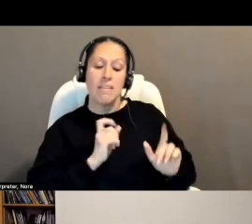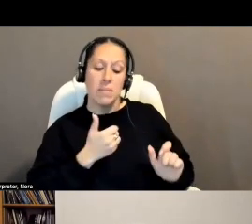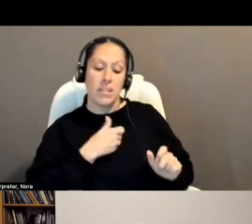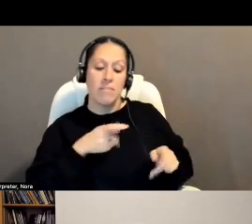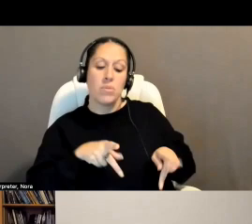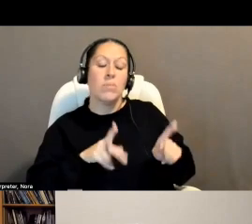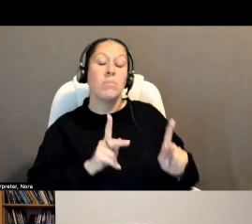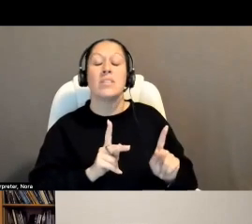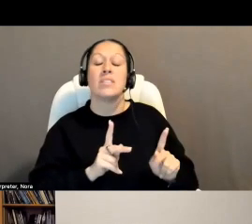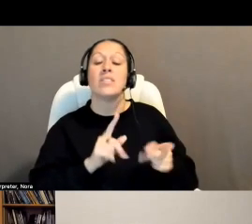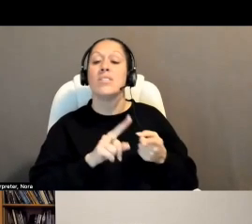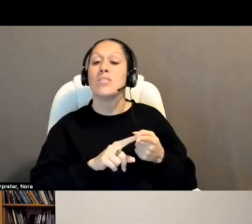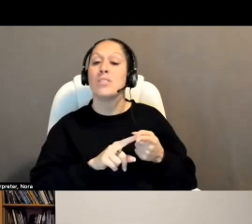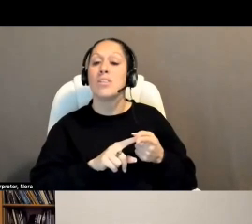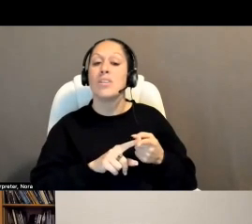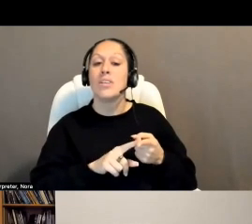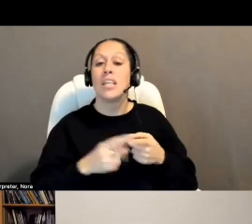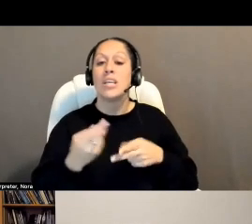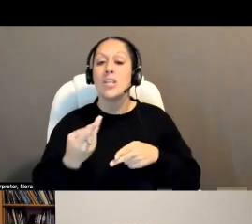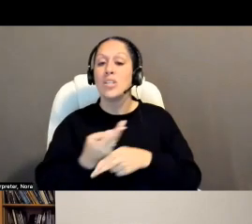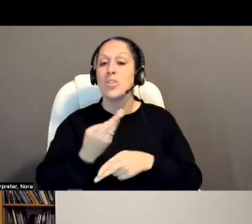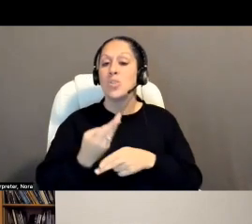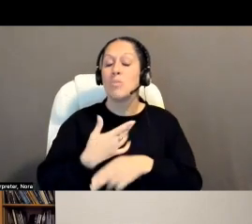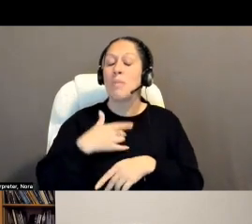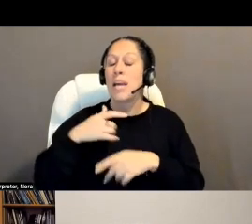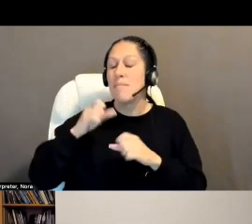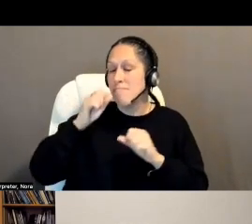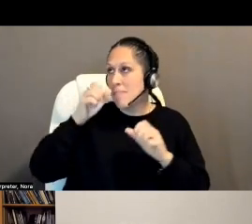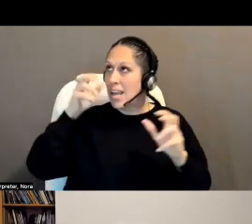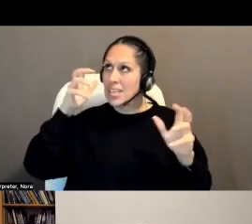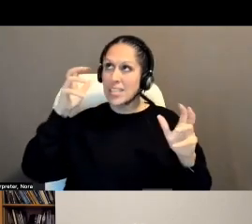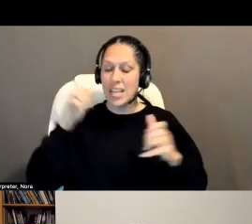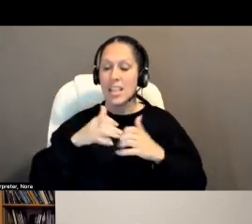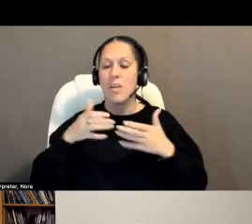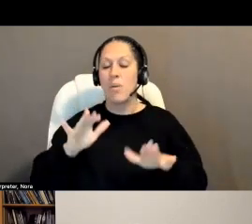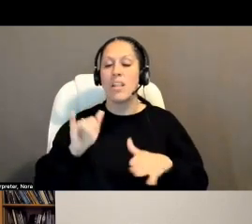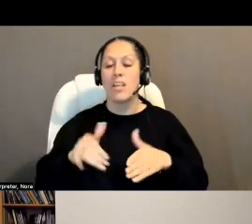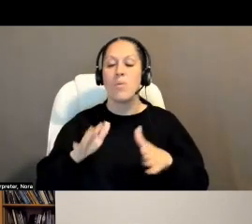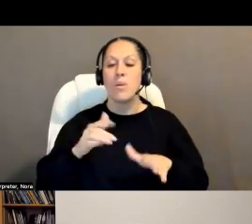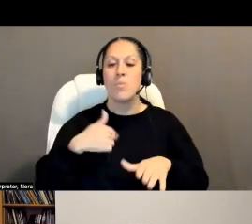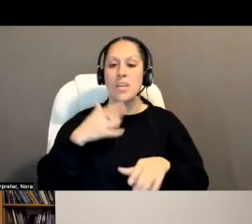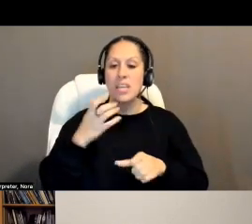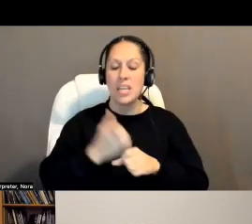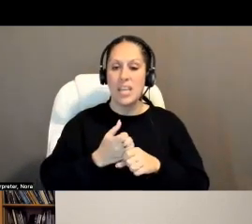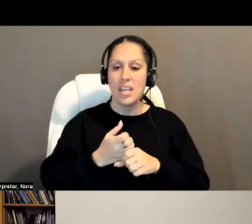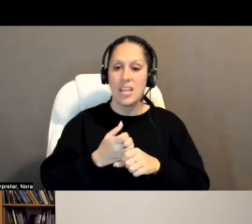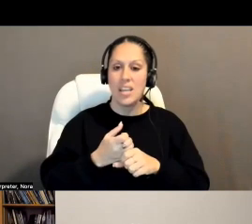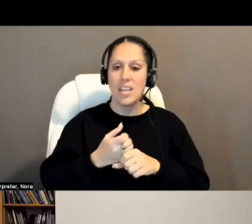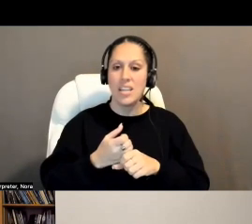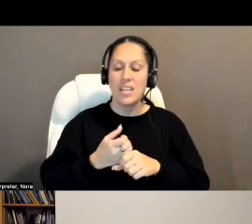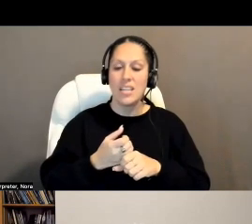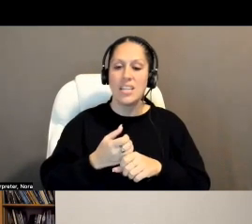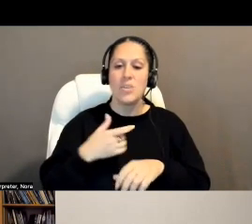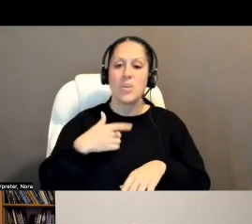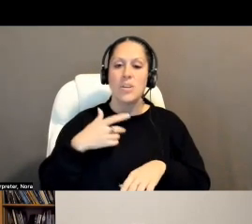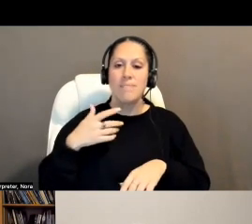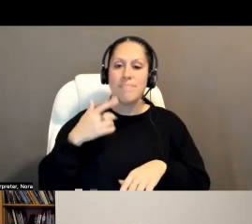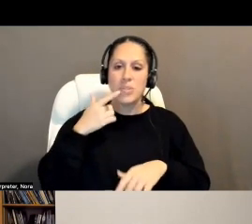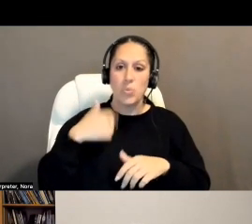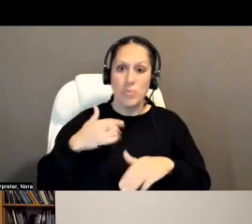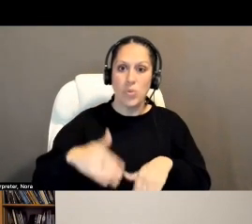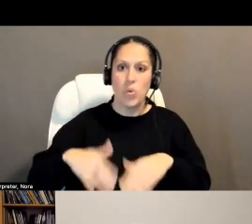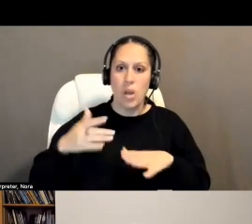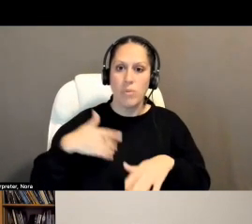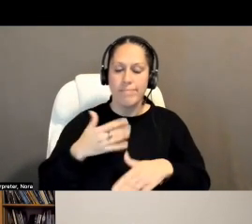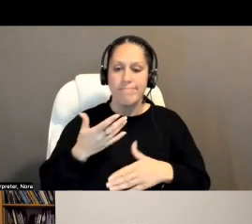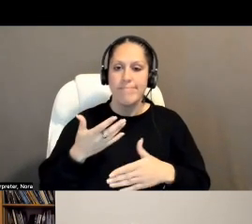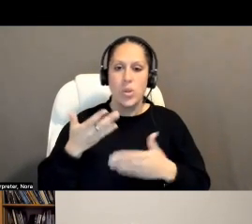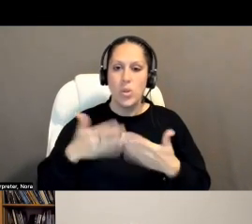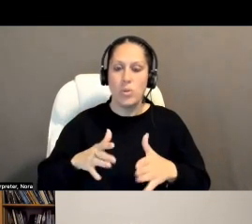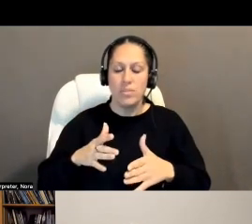to, like, use my imagination in that way that we get cut off from as time goes on. Um, and I